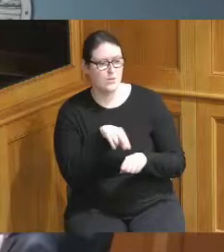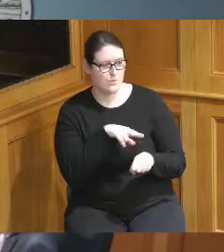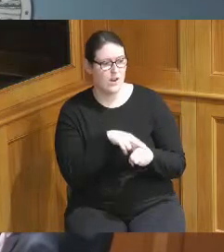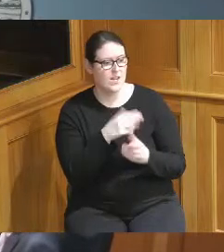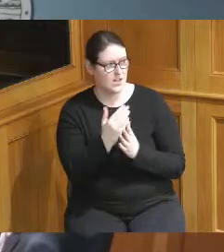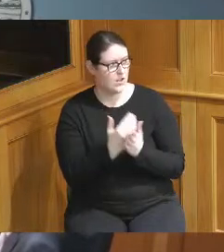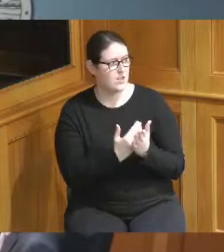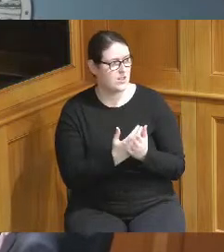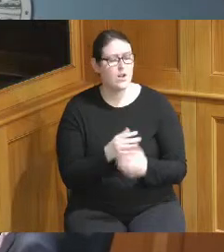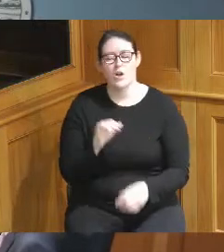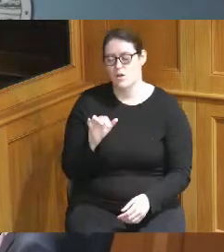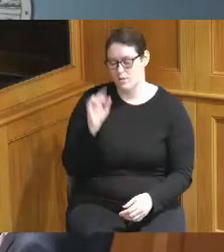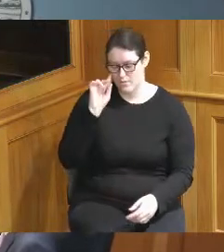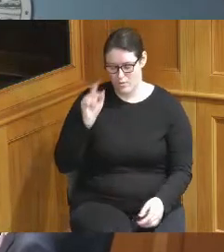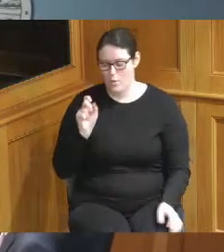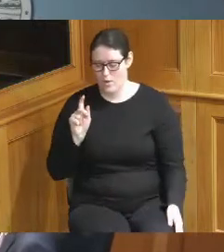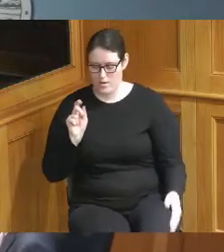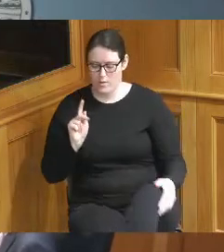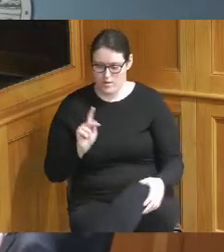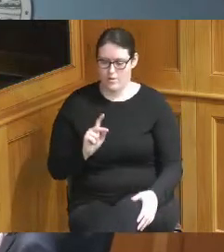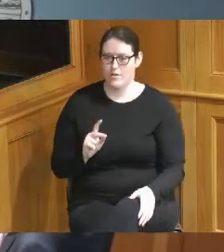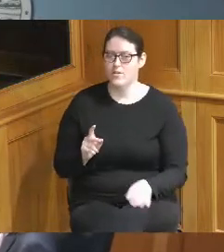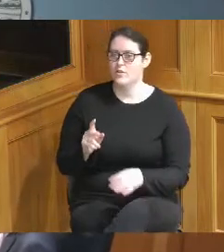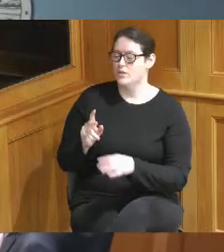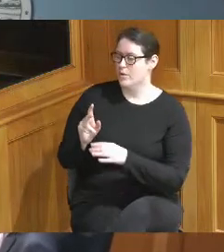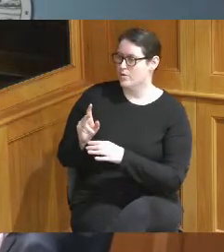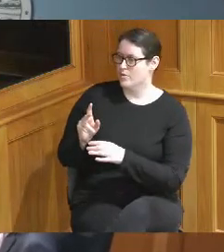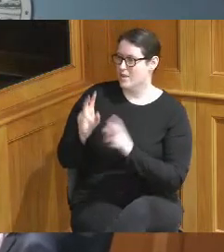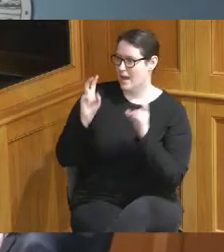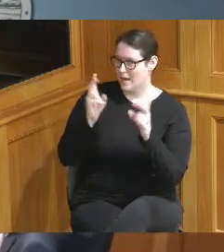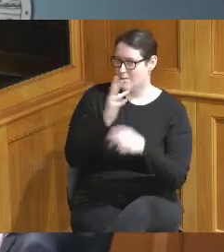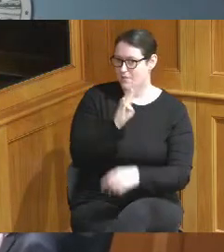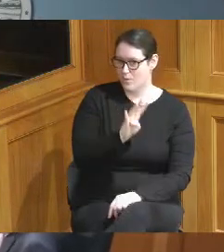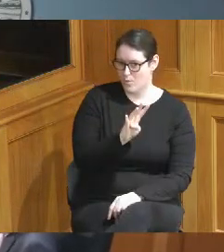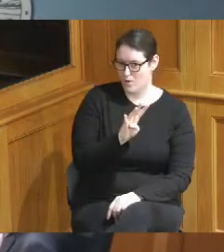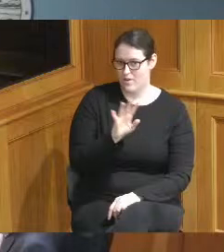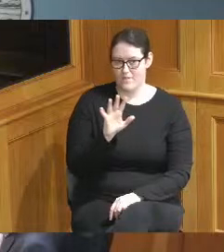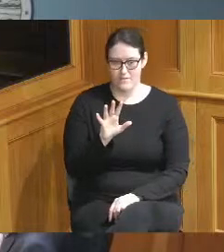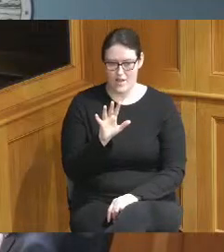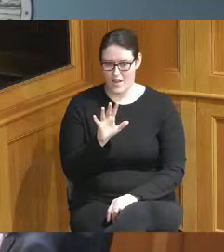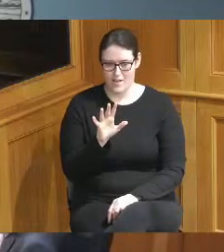sure because I had I wasn't here when they did the original this is like we're updating it but happy